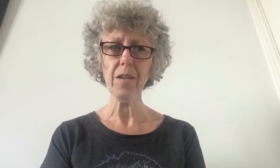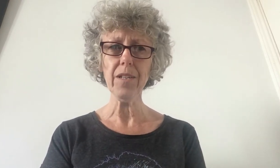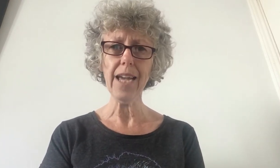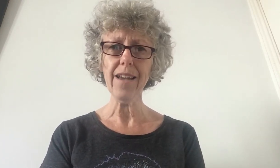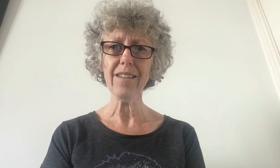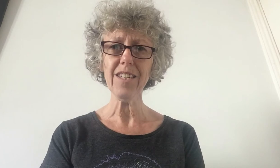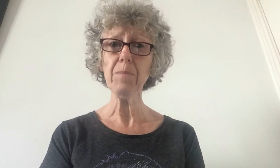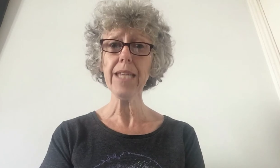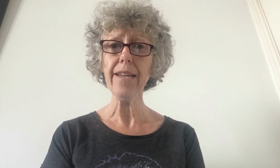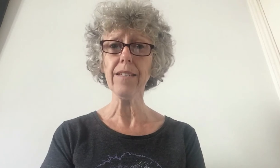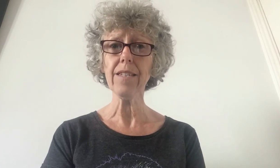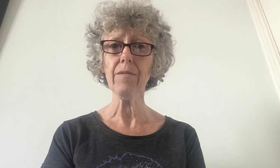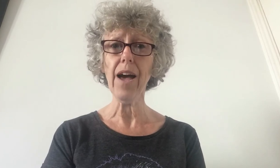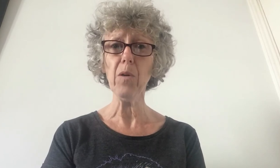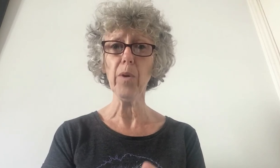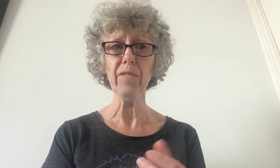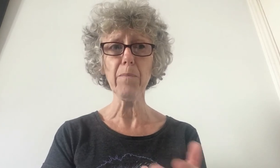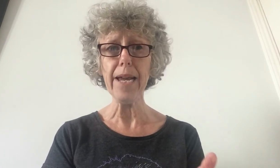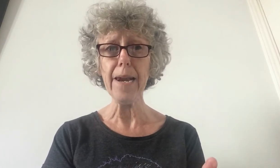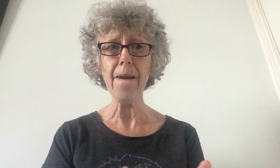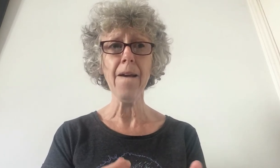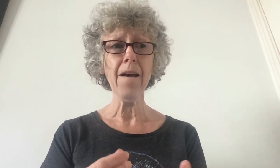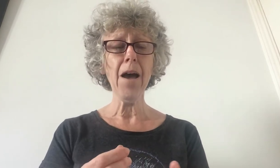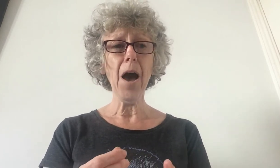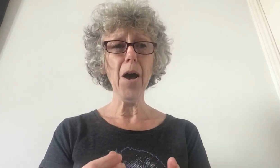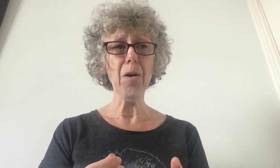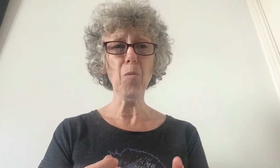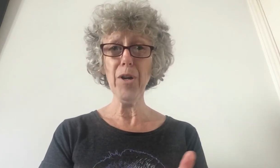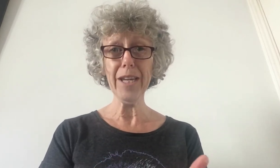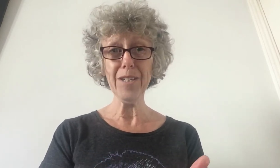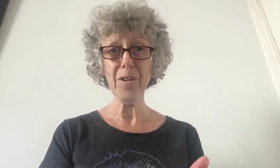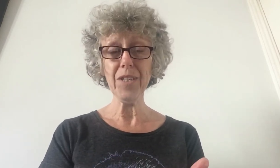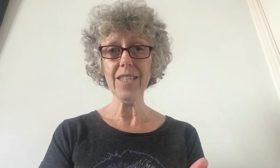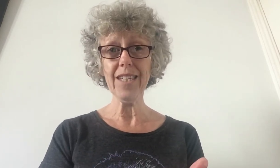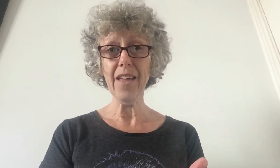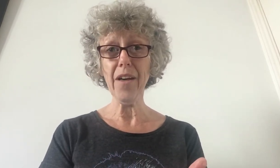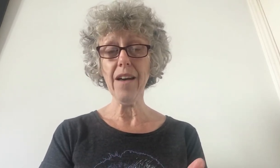so you get some sense of how we've been working as artists together.